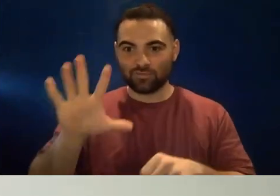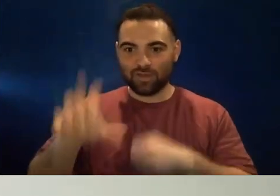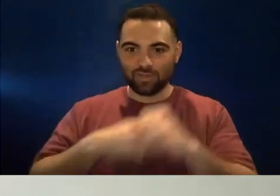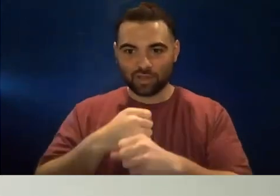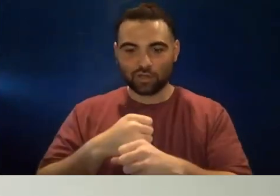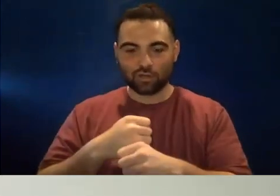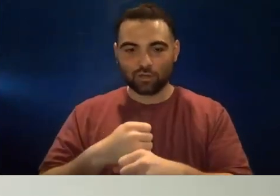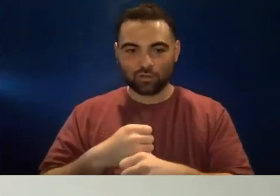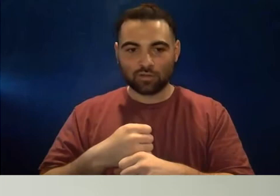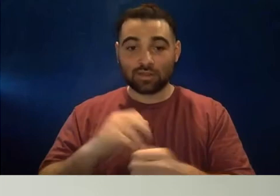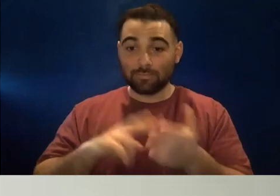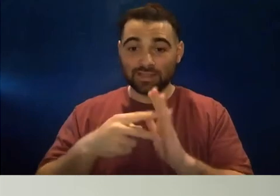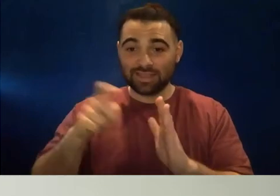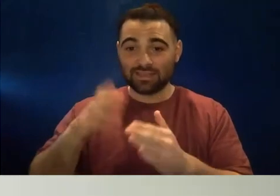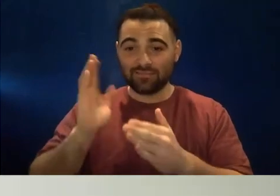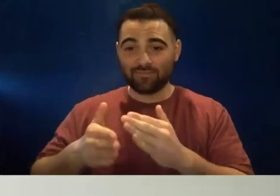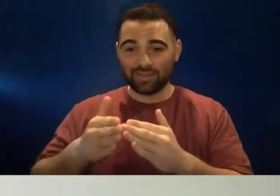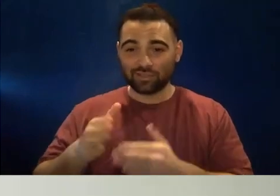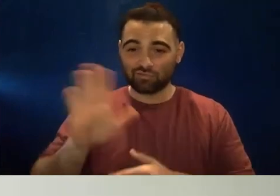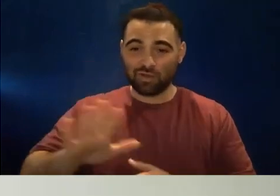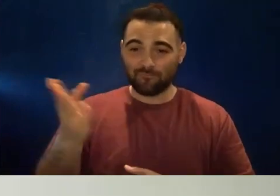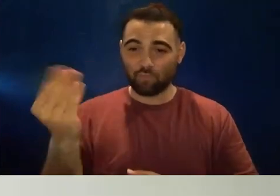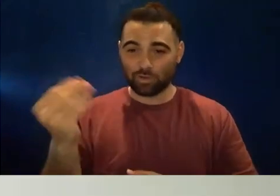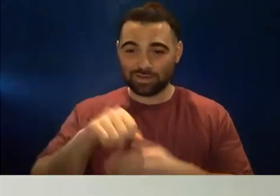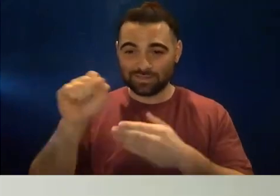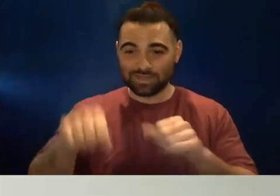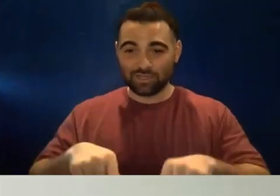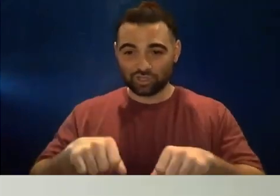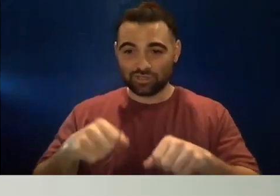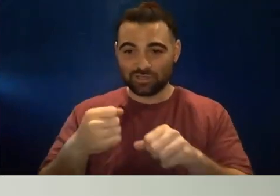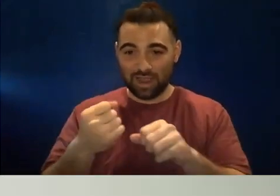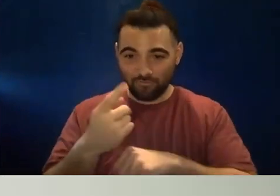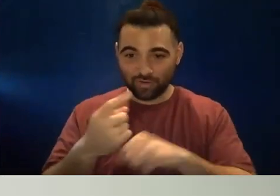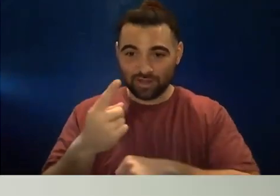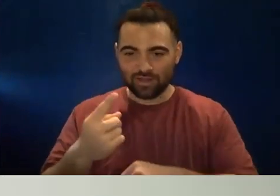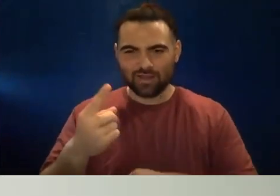around 14 stations per year. And they're just not up to that pace right now.